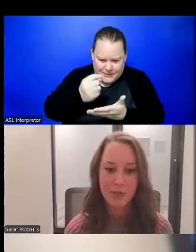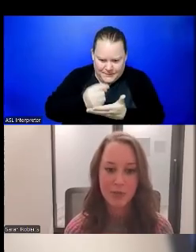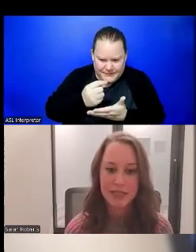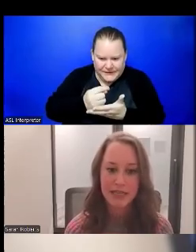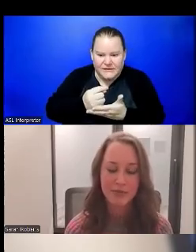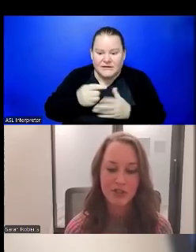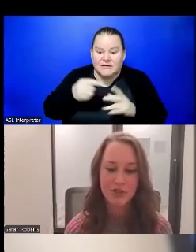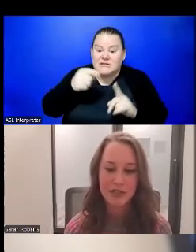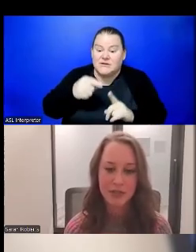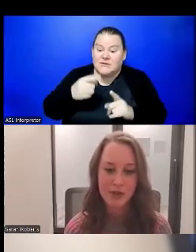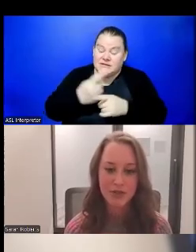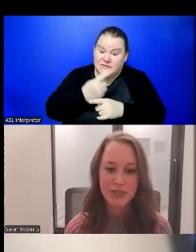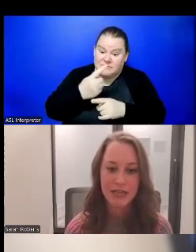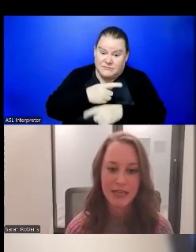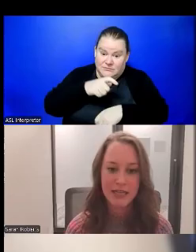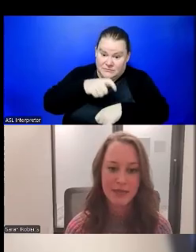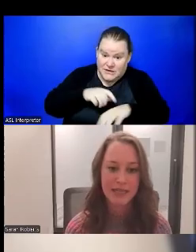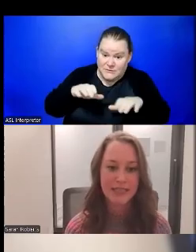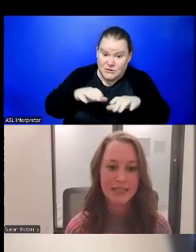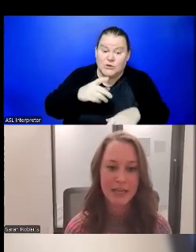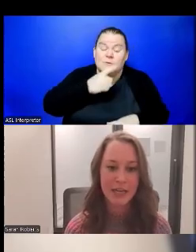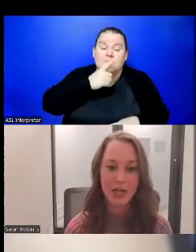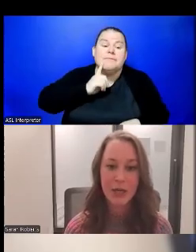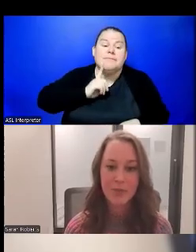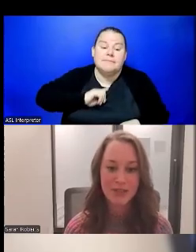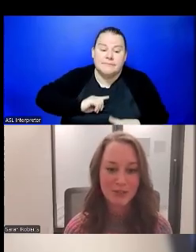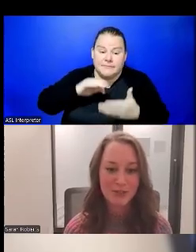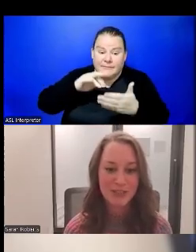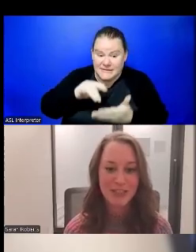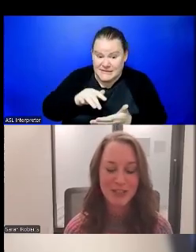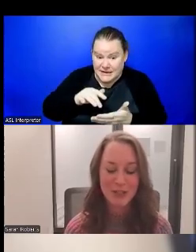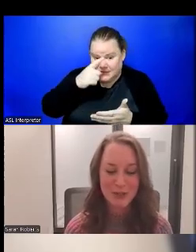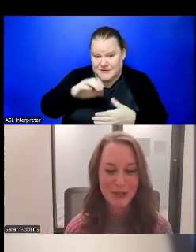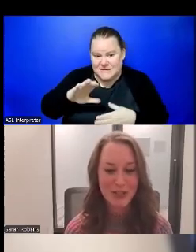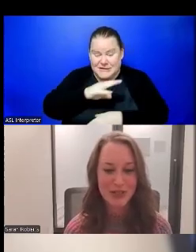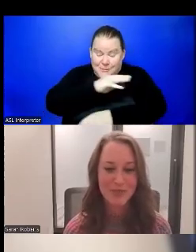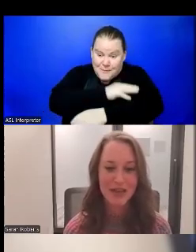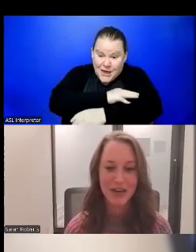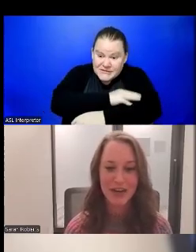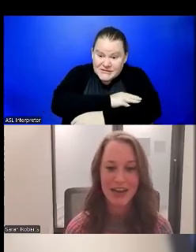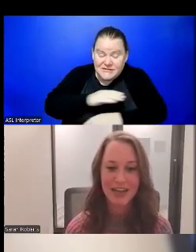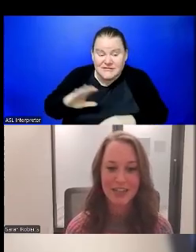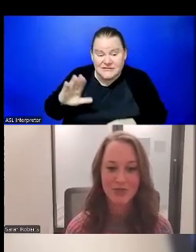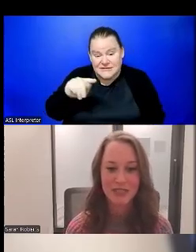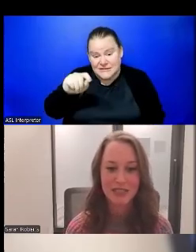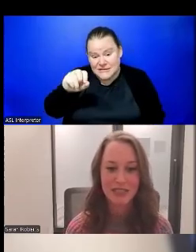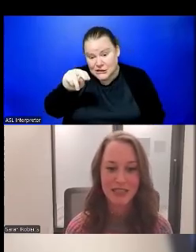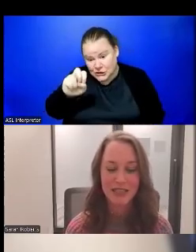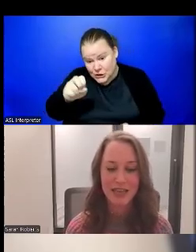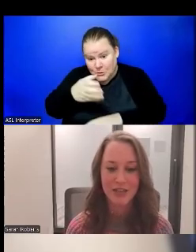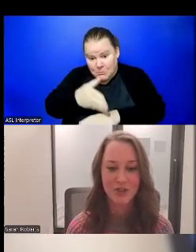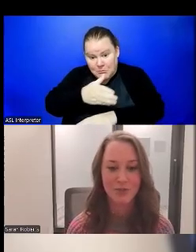appropriate time to do that swallow study, because their muscles and their tone are doing better, and we see that they do